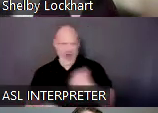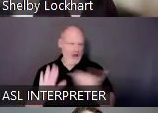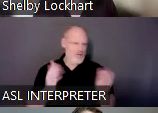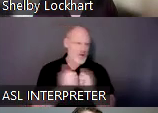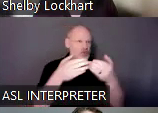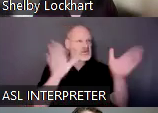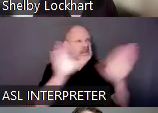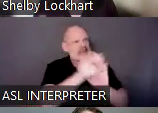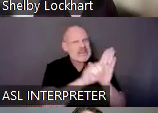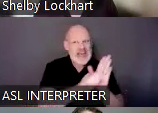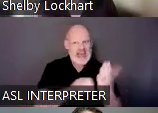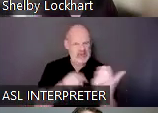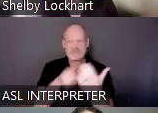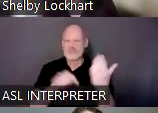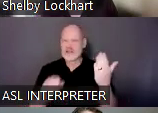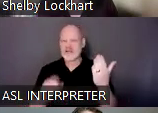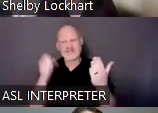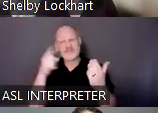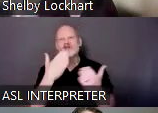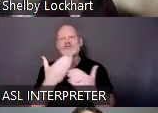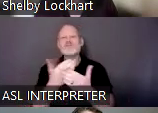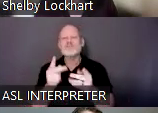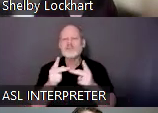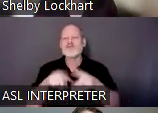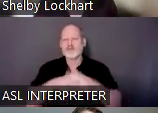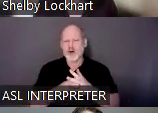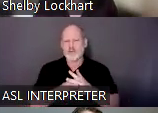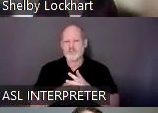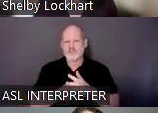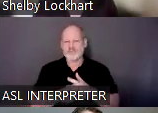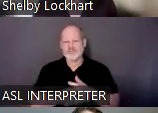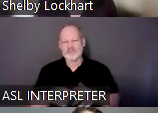point for a team. I often get a call and a team will say where do we start? And I say,